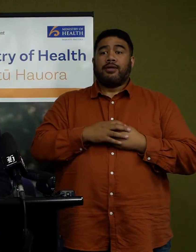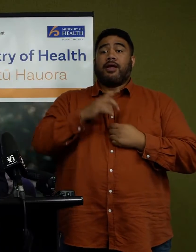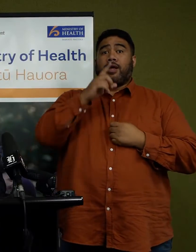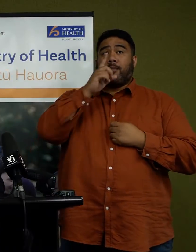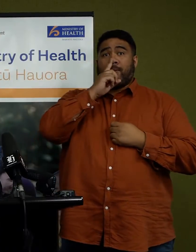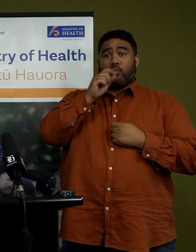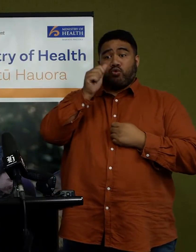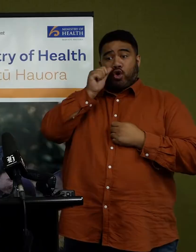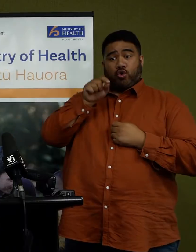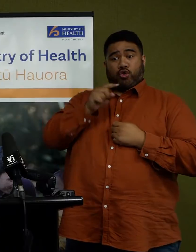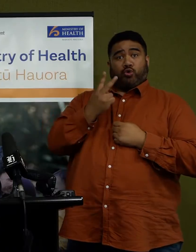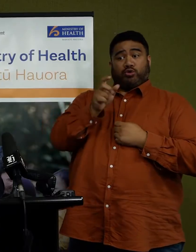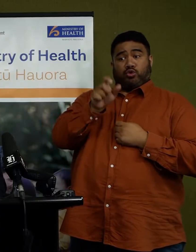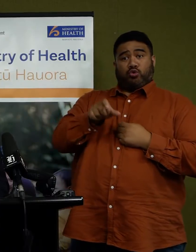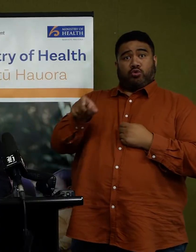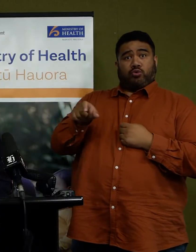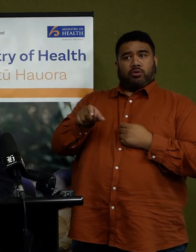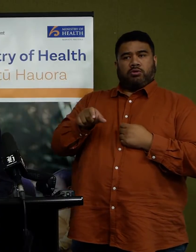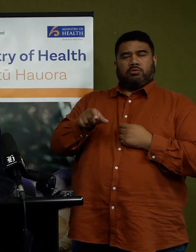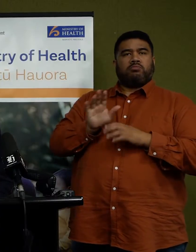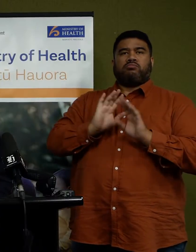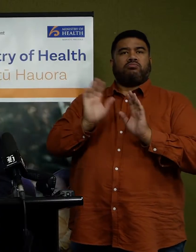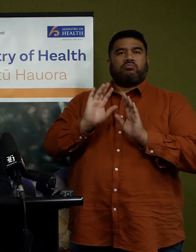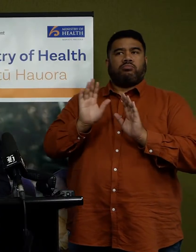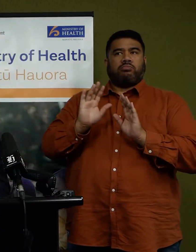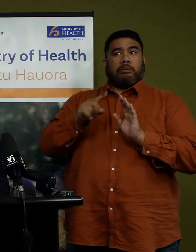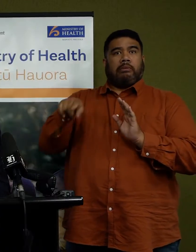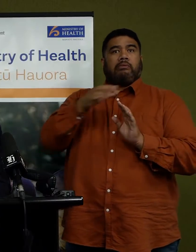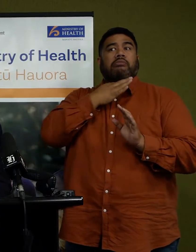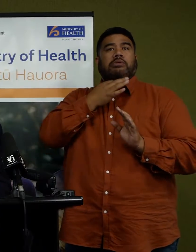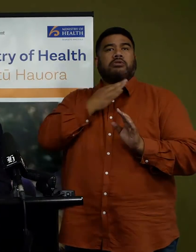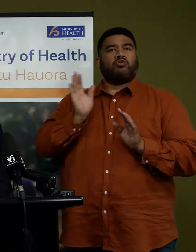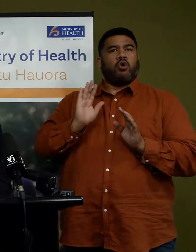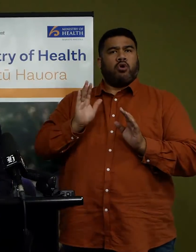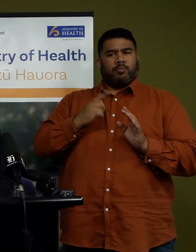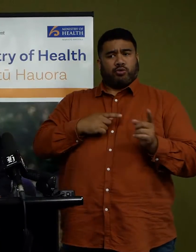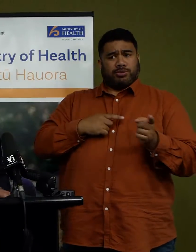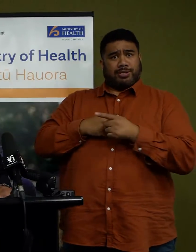recalling neither of these two family members are symptomatic.